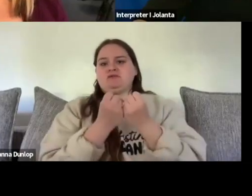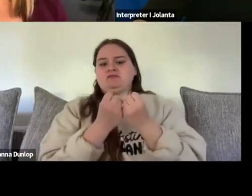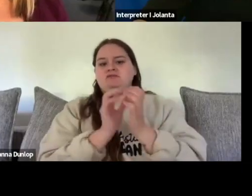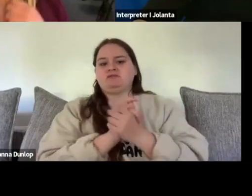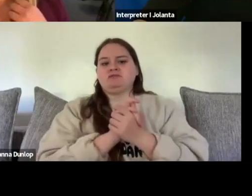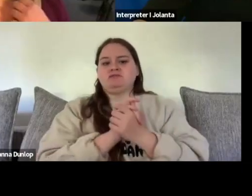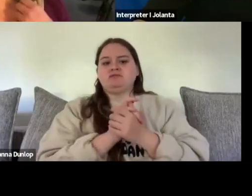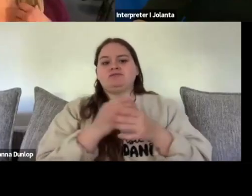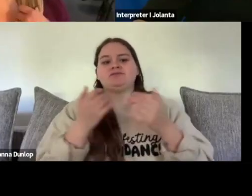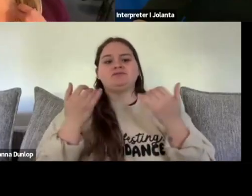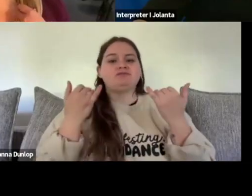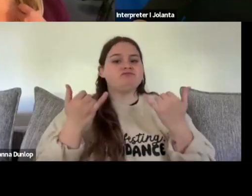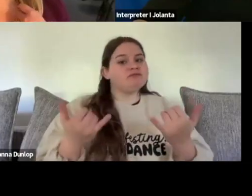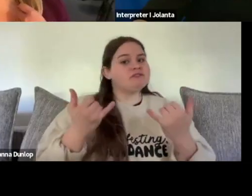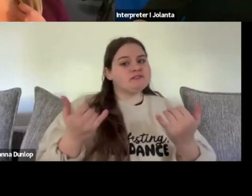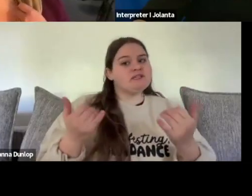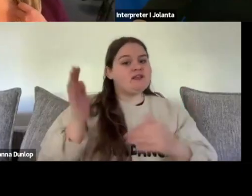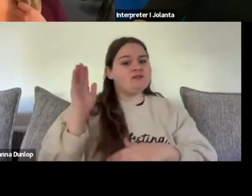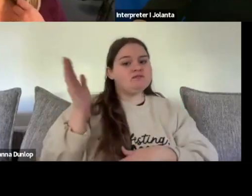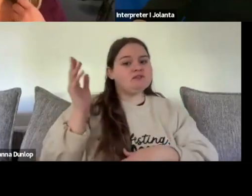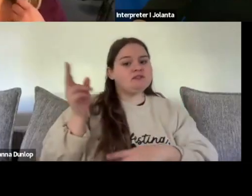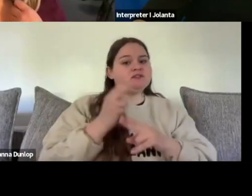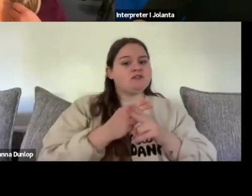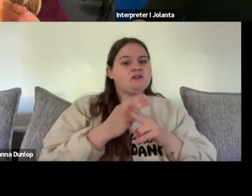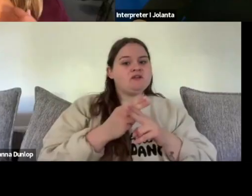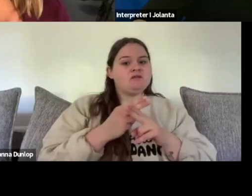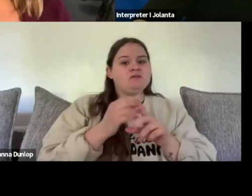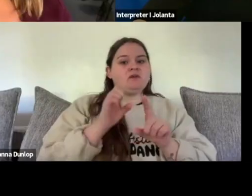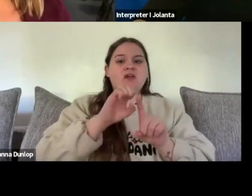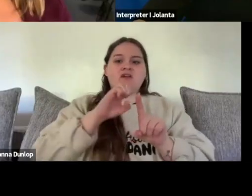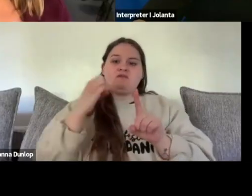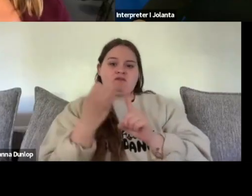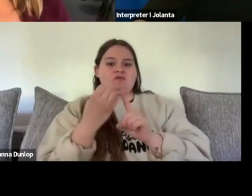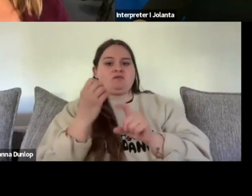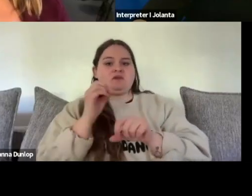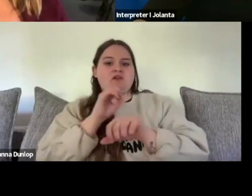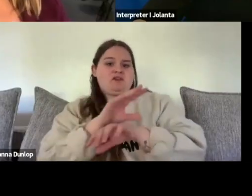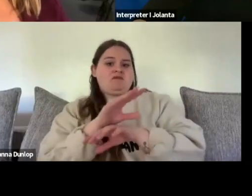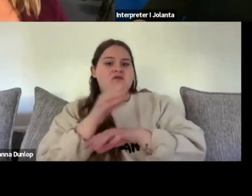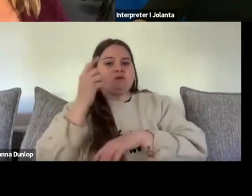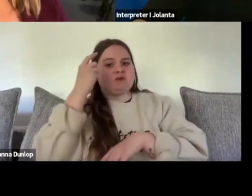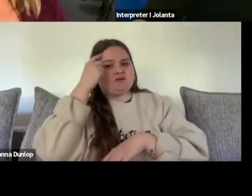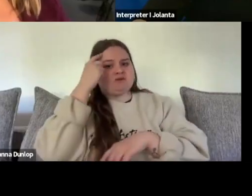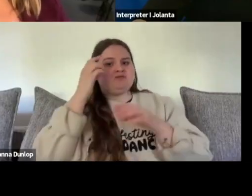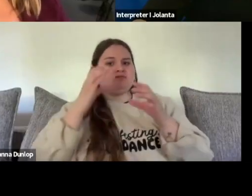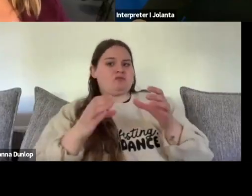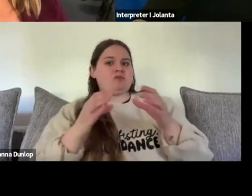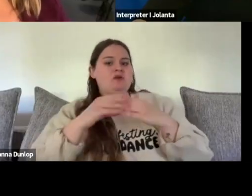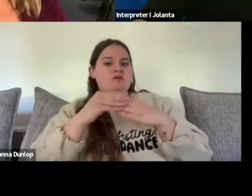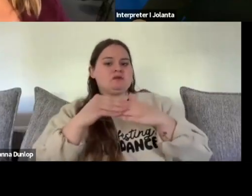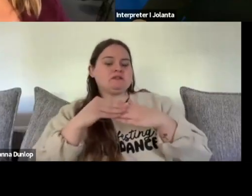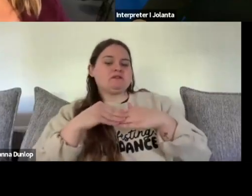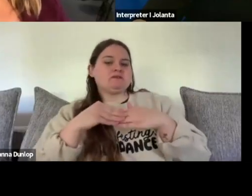society today's presentation is titled environmental influences